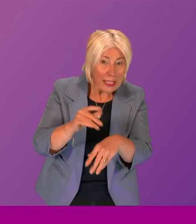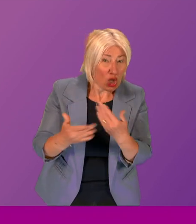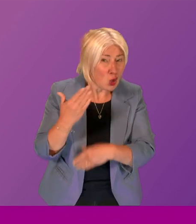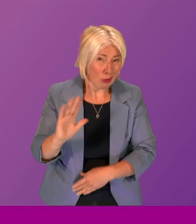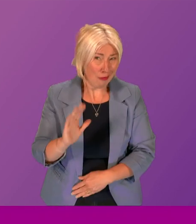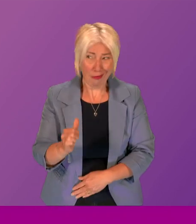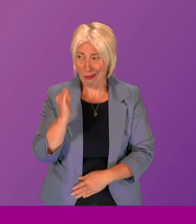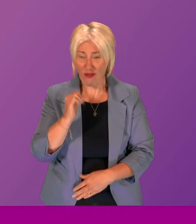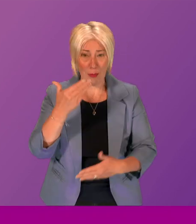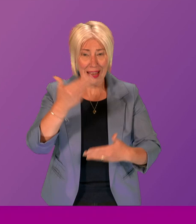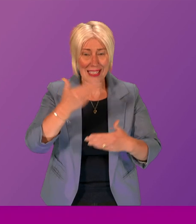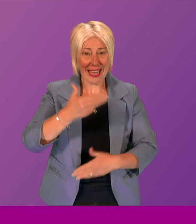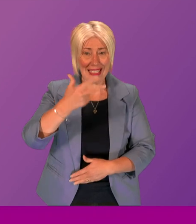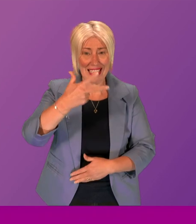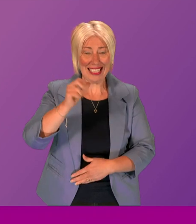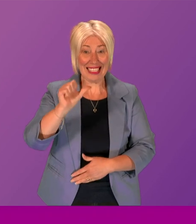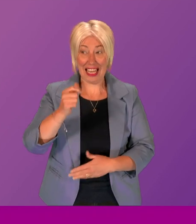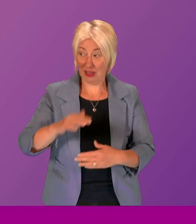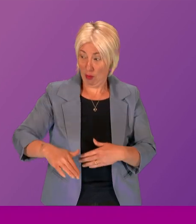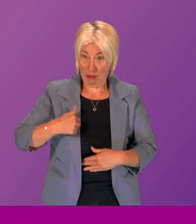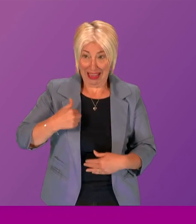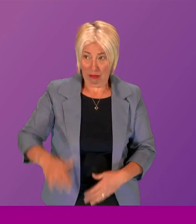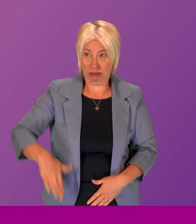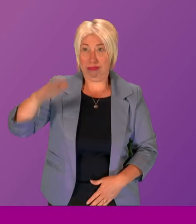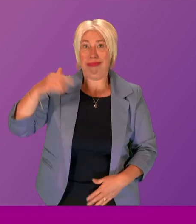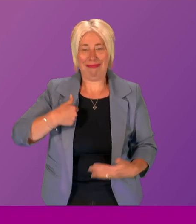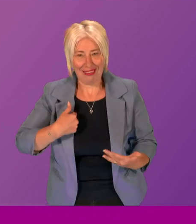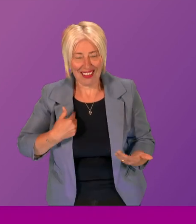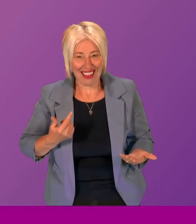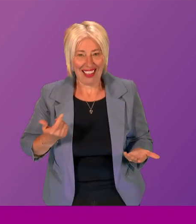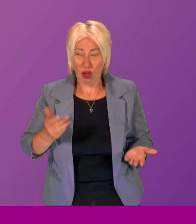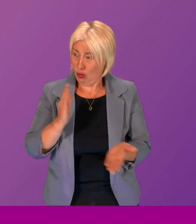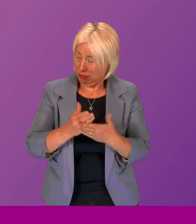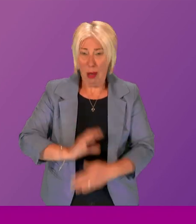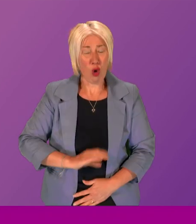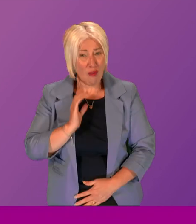1986—so for most of my entire life—therefore I have absolute confidence in Police Scotland’s